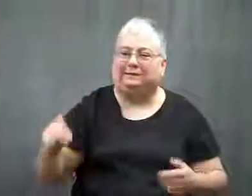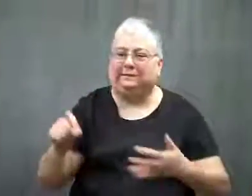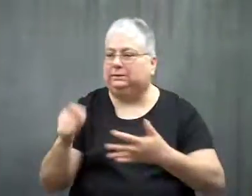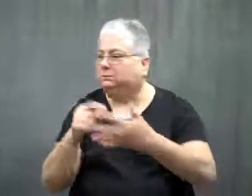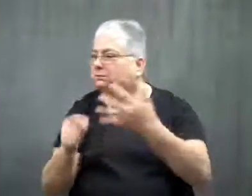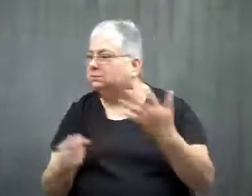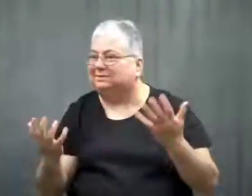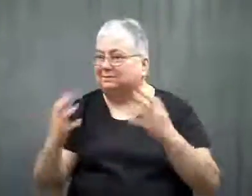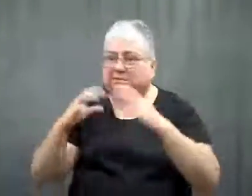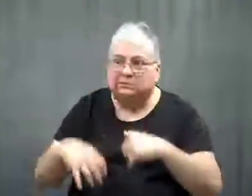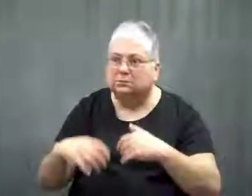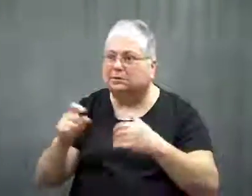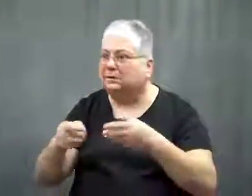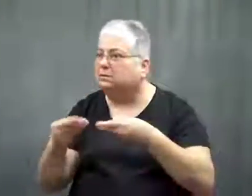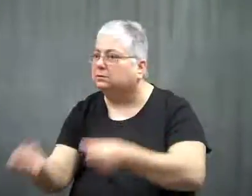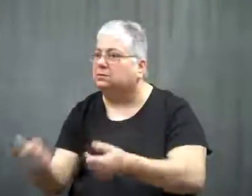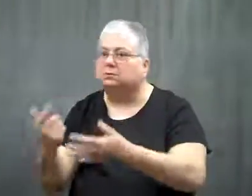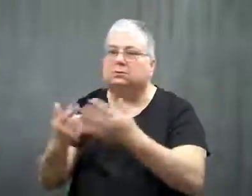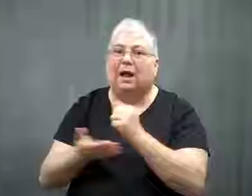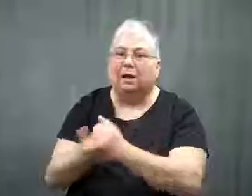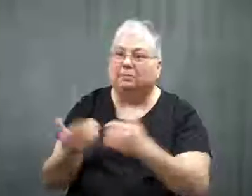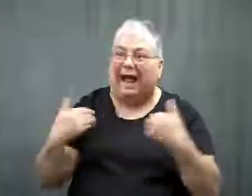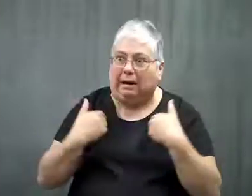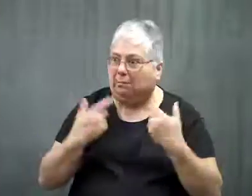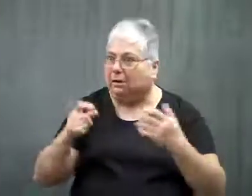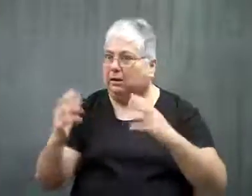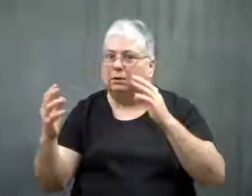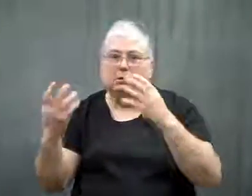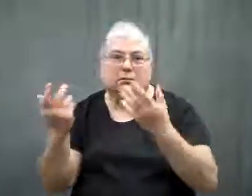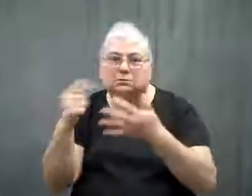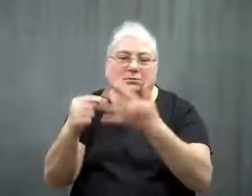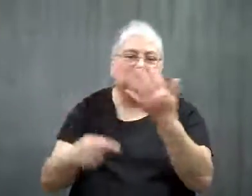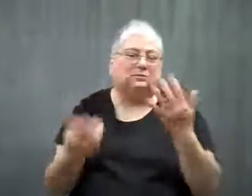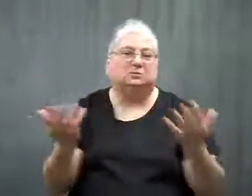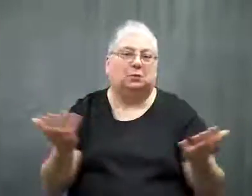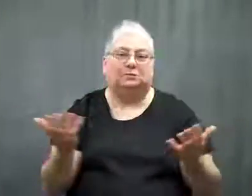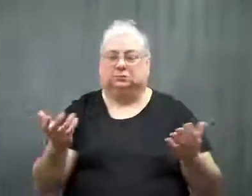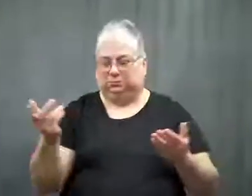to see what aid they will need for rebuilding, taking care of the animals, and so on.